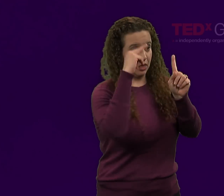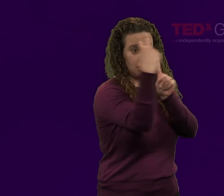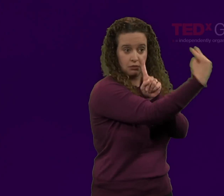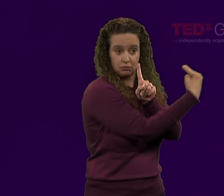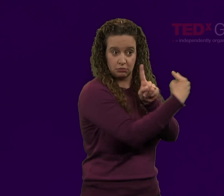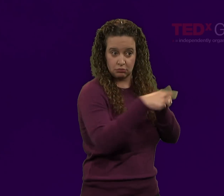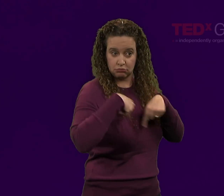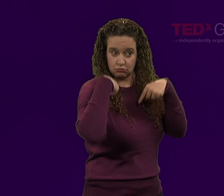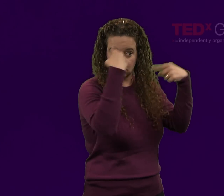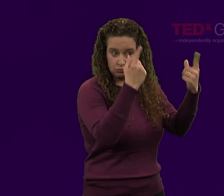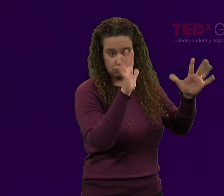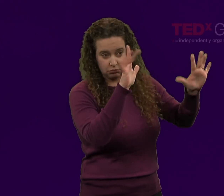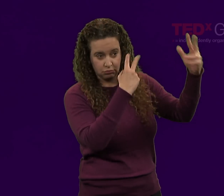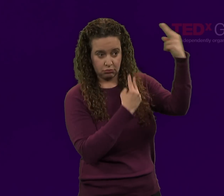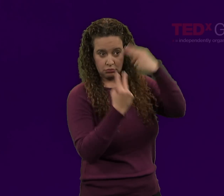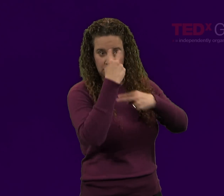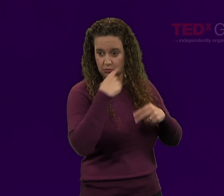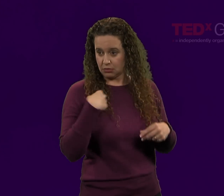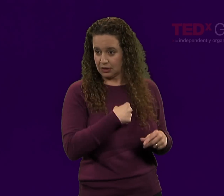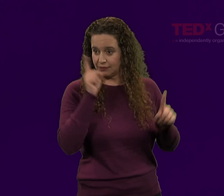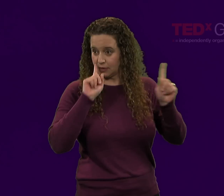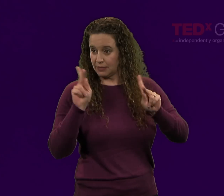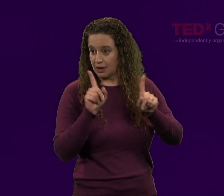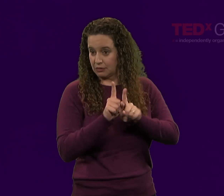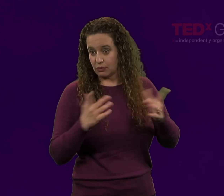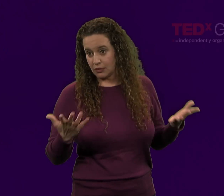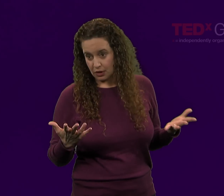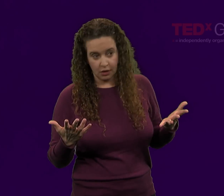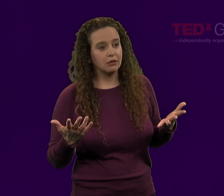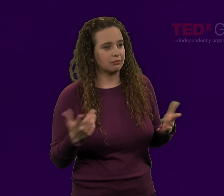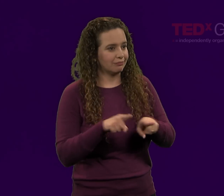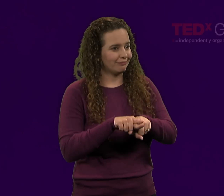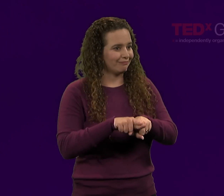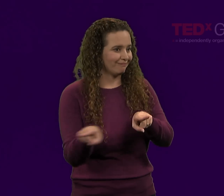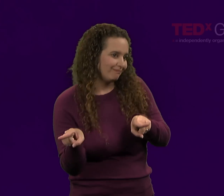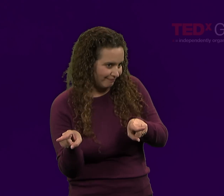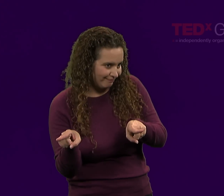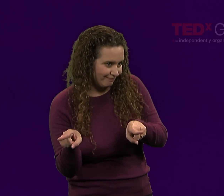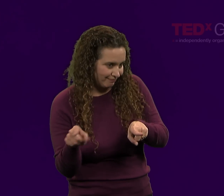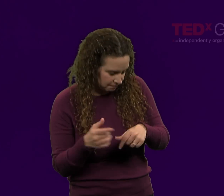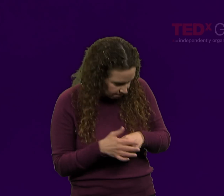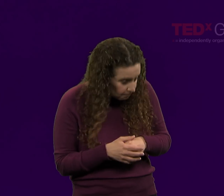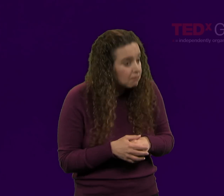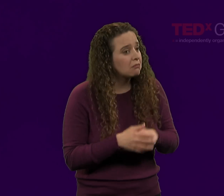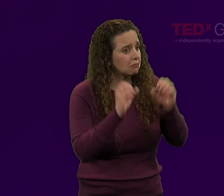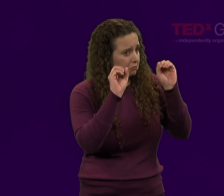I am however wondering about the perspective that's been used to better understand how this money should be spent.